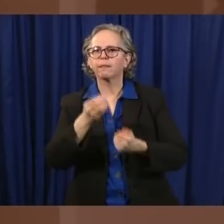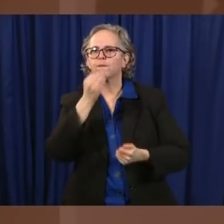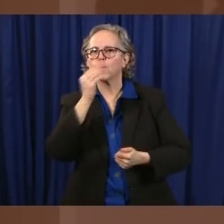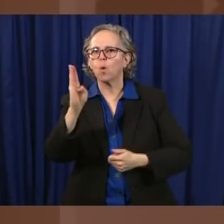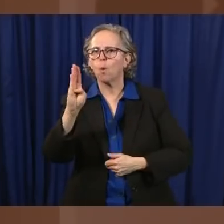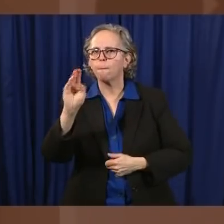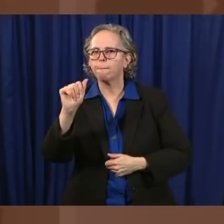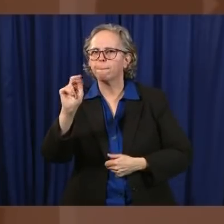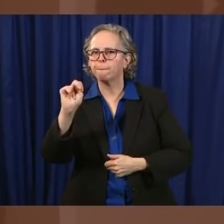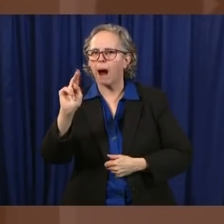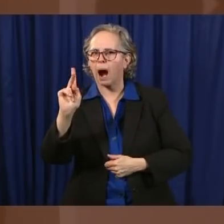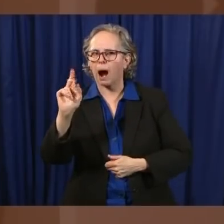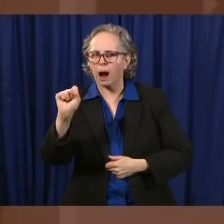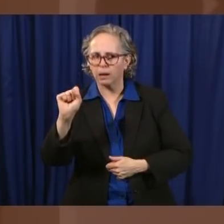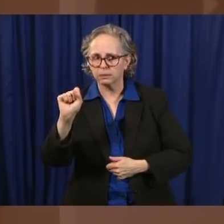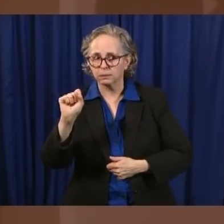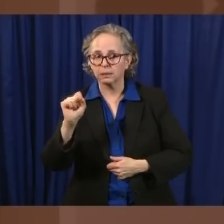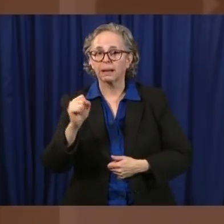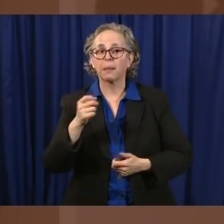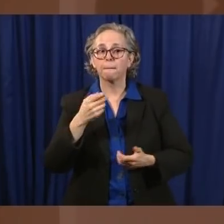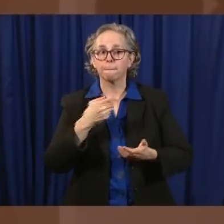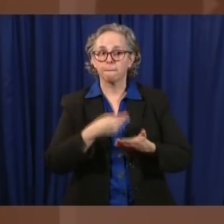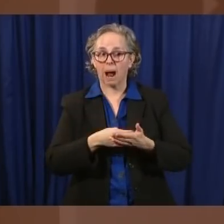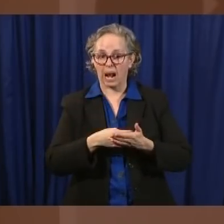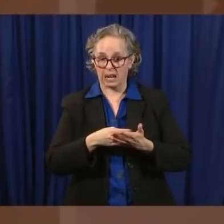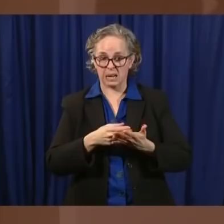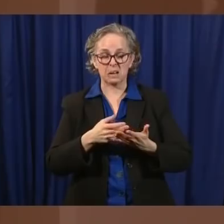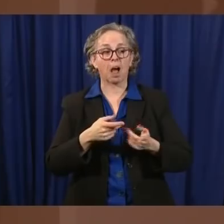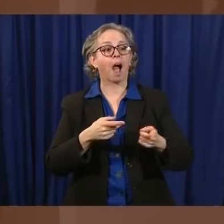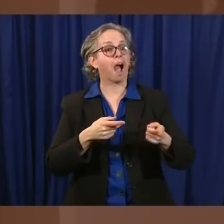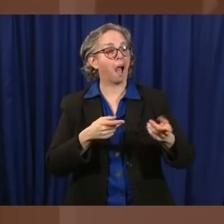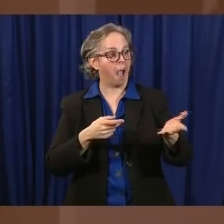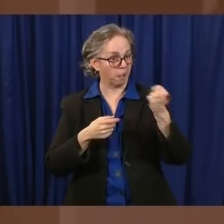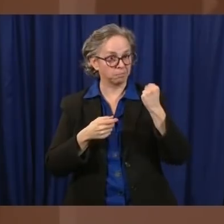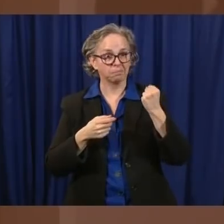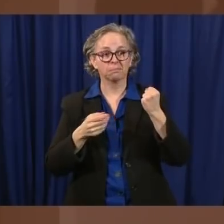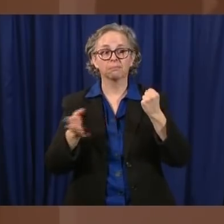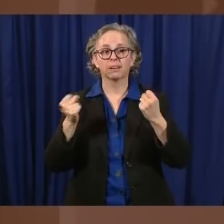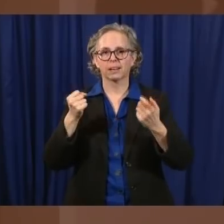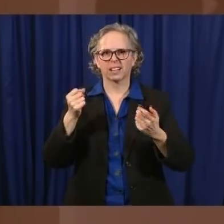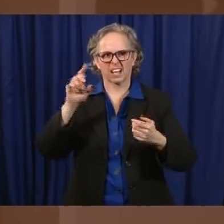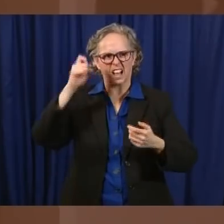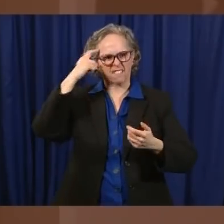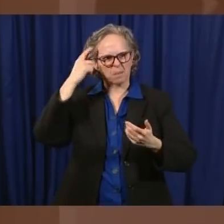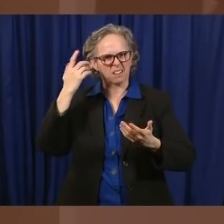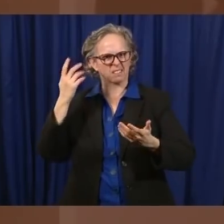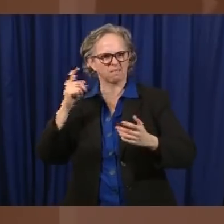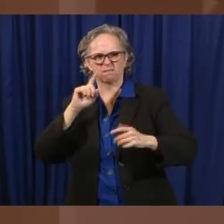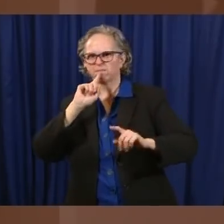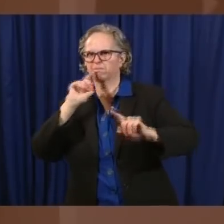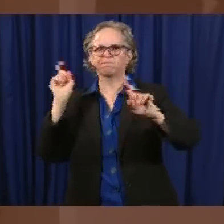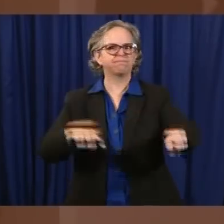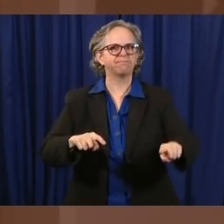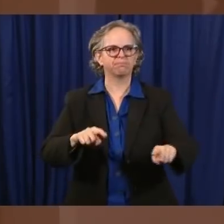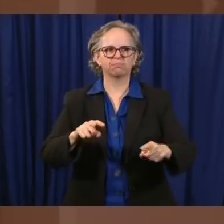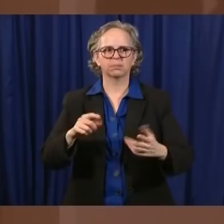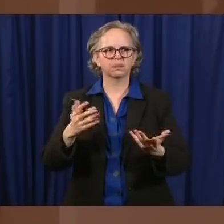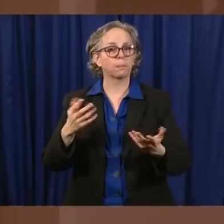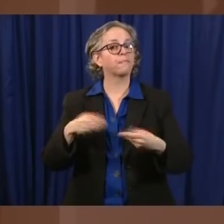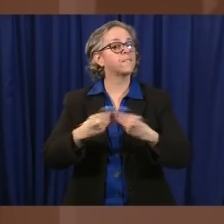WEEKS TO IDENTIFY FUNDING TO SUPPORT OUR FOOD BANKS. AND THOSE DOLLARS HAVE BEEN